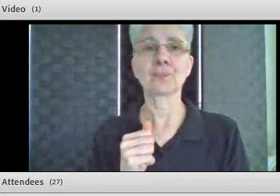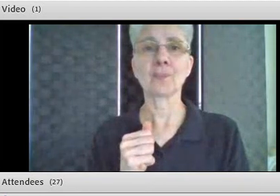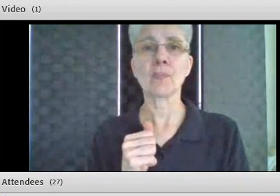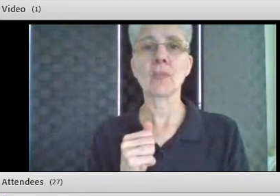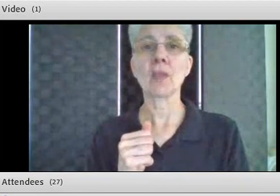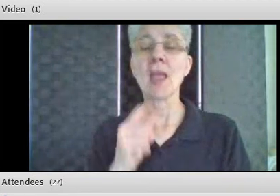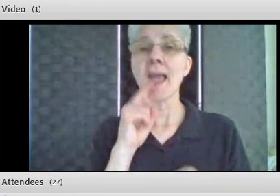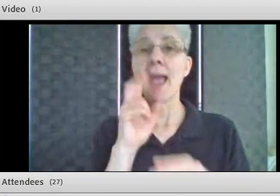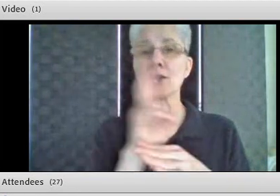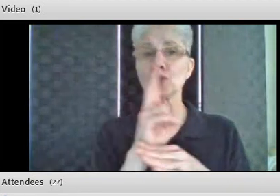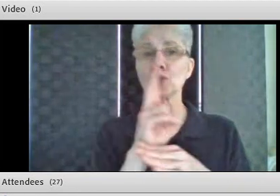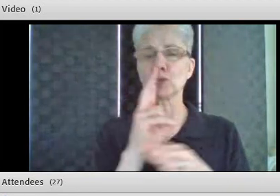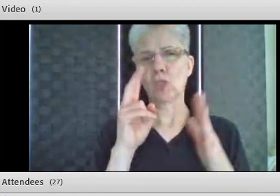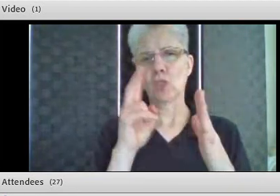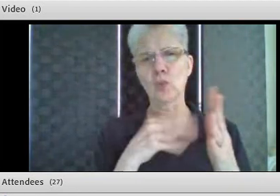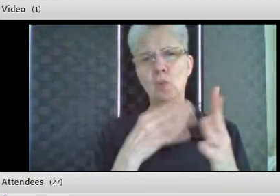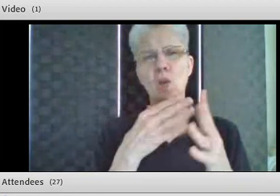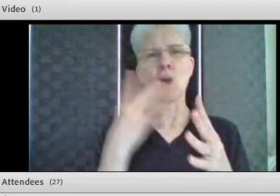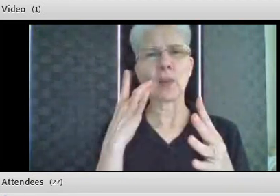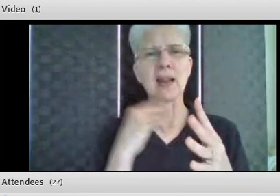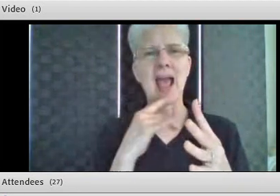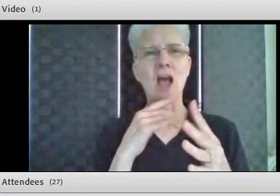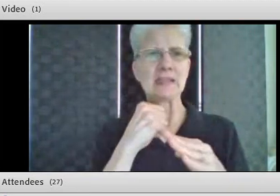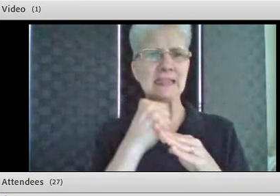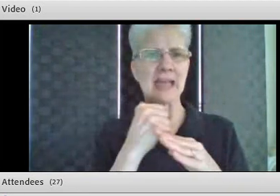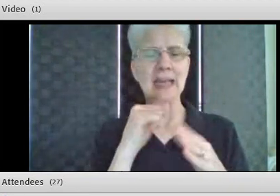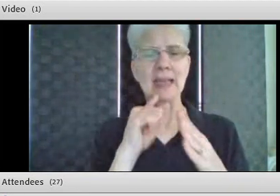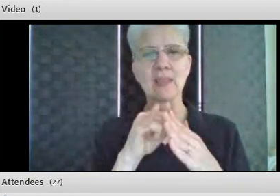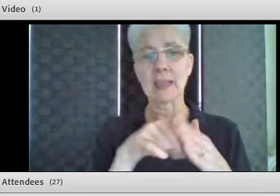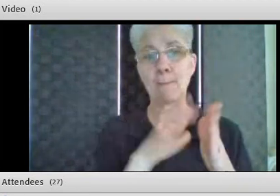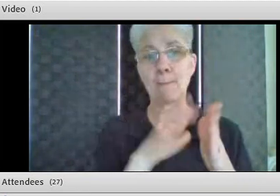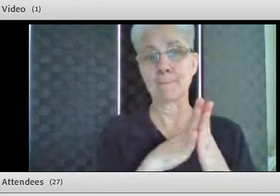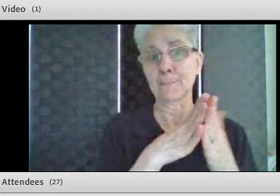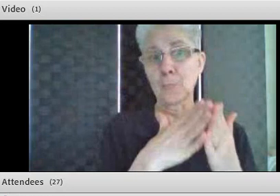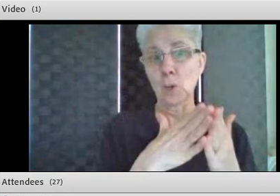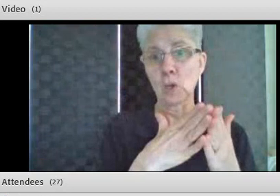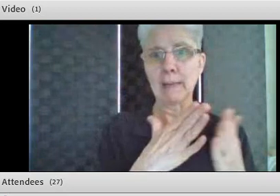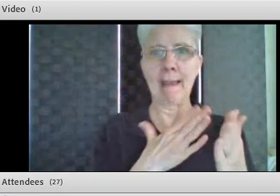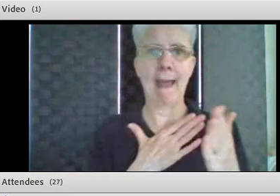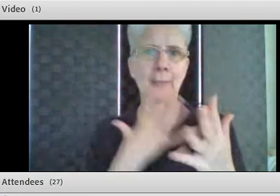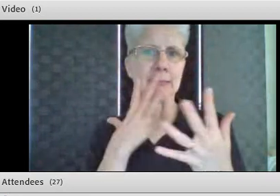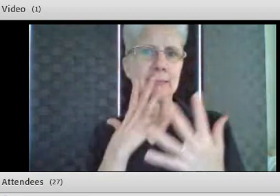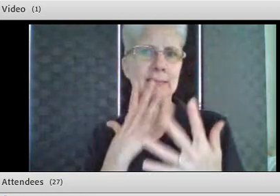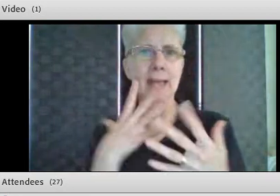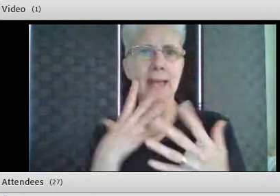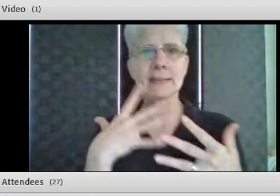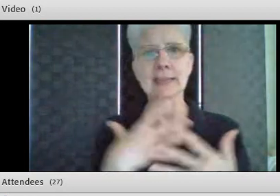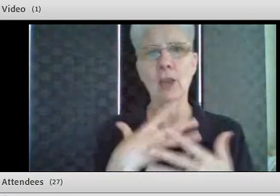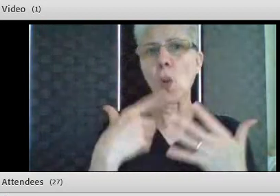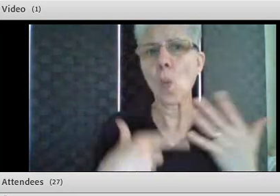that elicits certain emotions. One way you could certainly use that is by -- You know, as you're reading through a read-aloud,